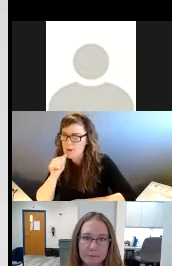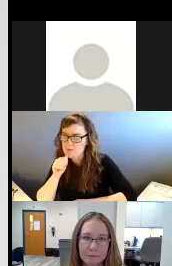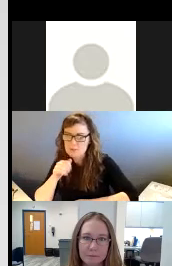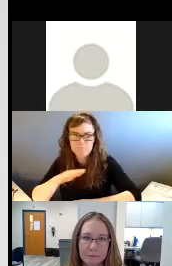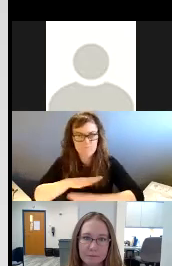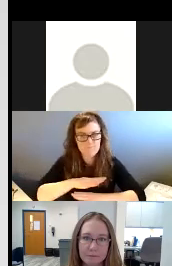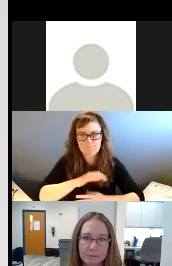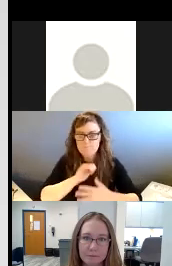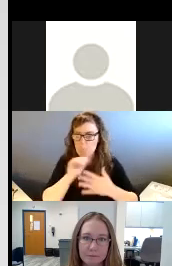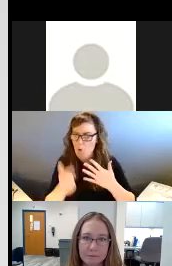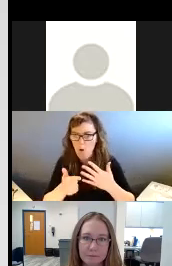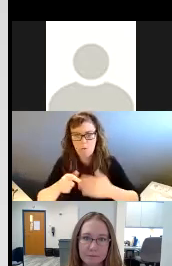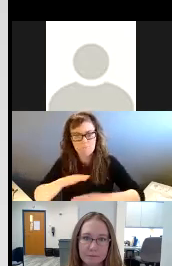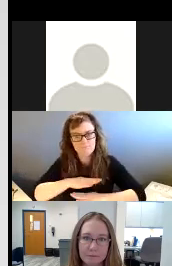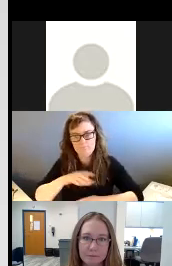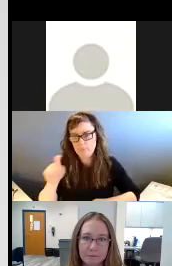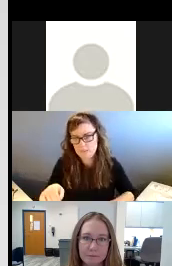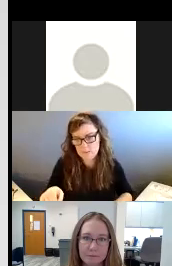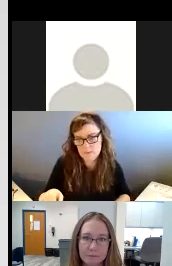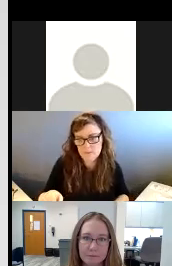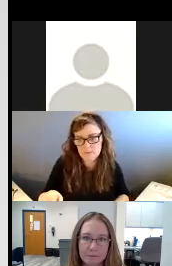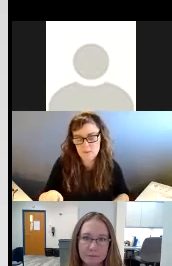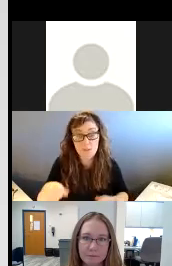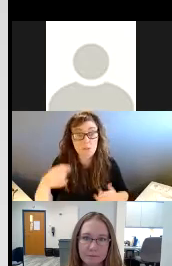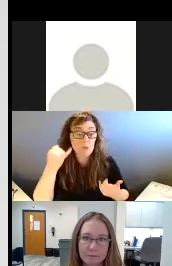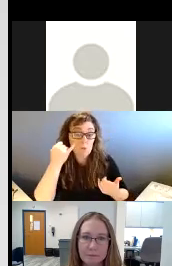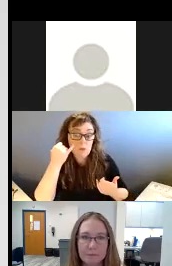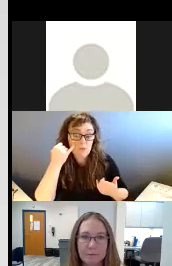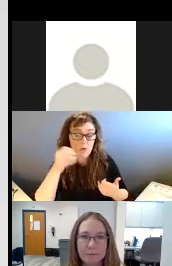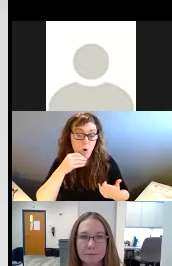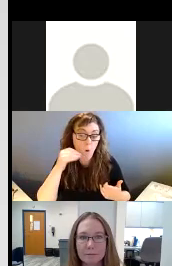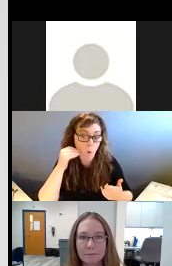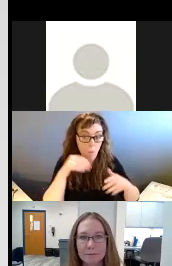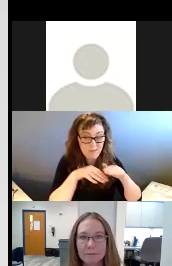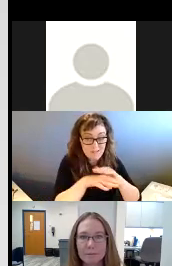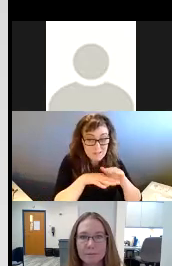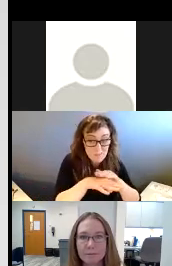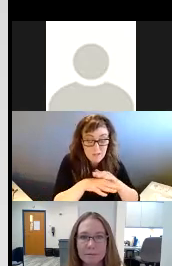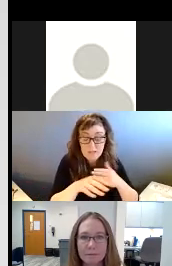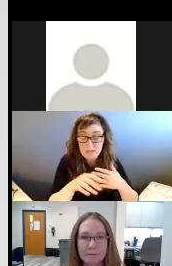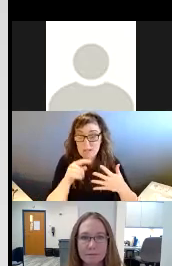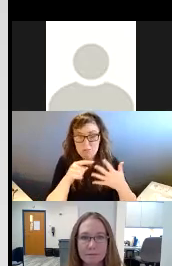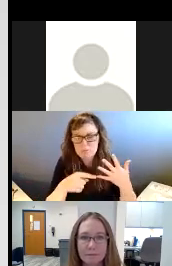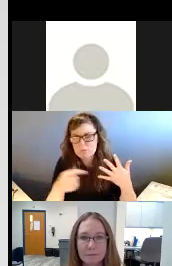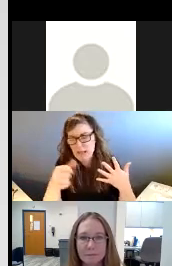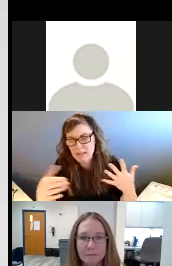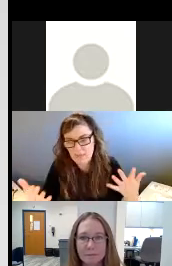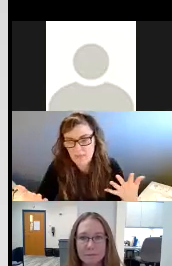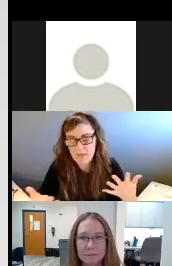SO, IF YOU ARE OFFERING VIRTUAL SERVICES WHETHER IT'S HOME ACCESSIBILITY OR OTHERS, THIS IS A LIST OF SOME THINGS TO THINK ABOUT IN TERMS OF COMPLIANCE